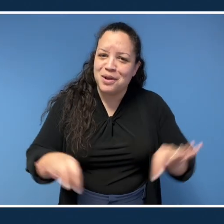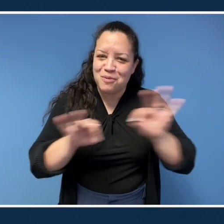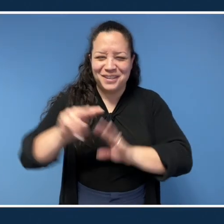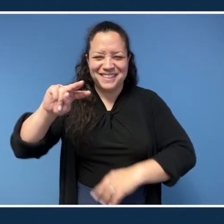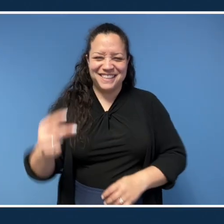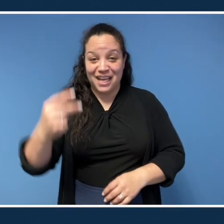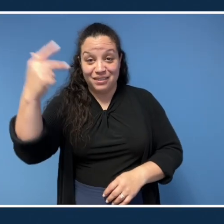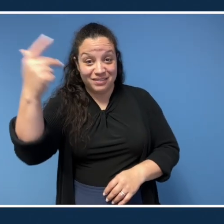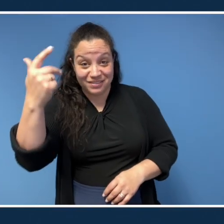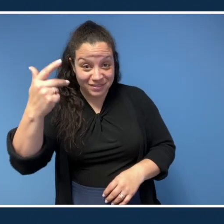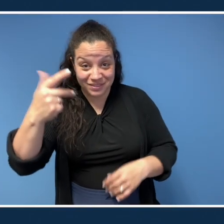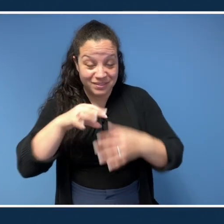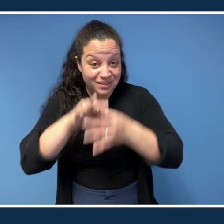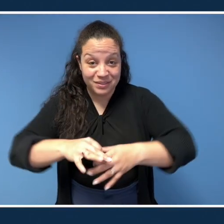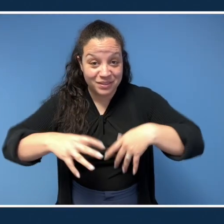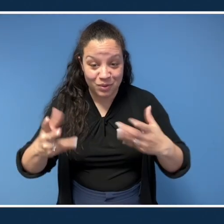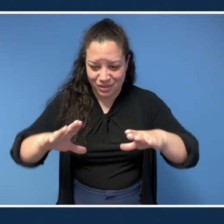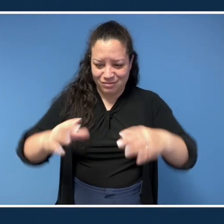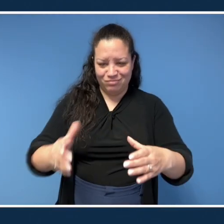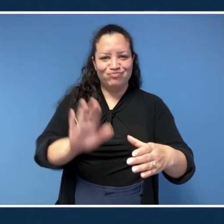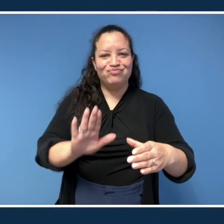second podcast on the African Nova Scotian experience.